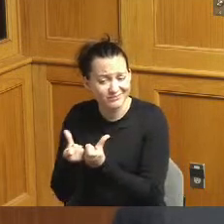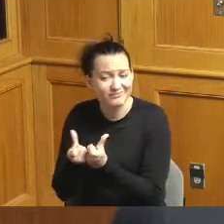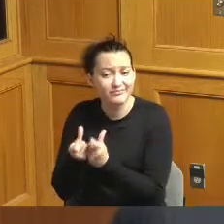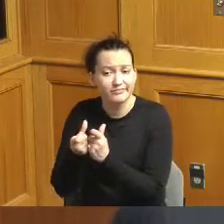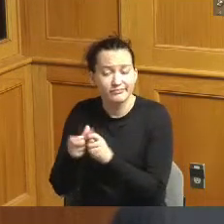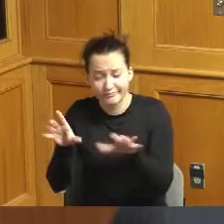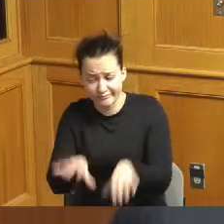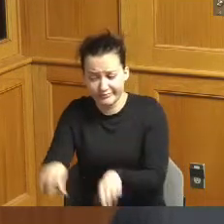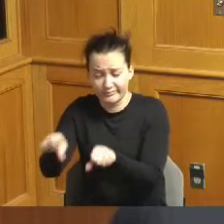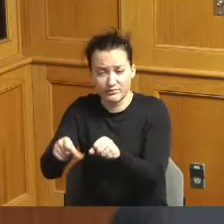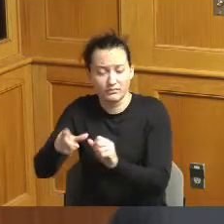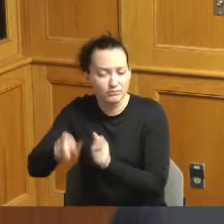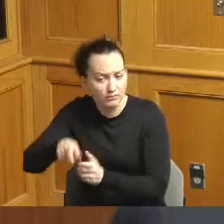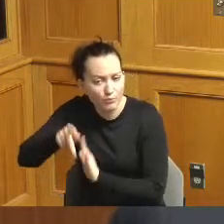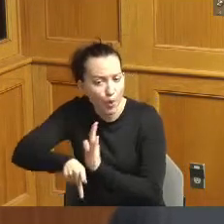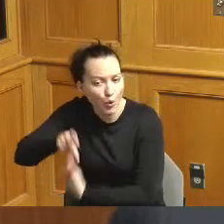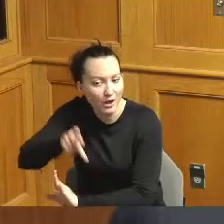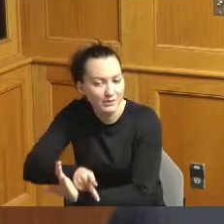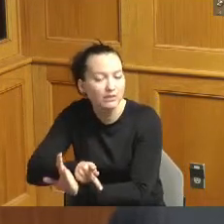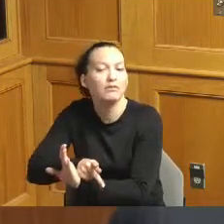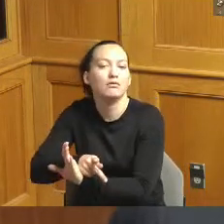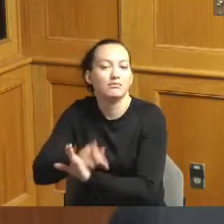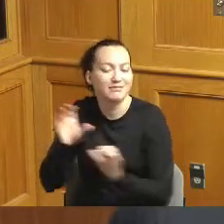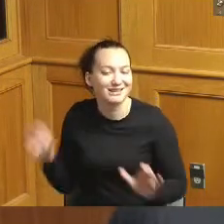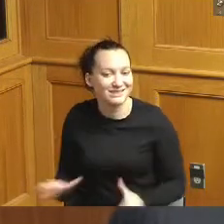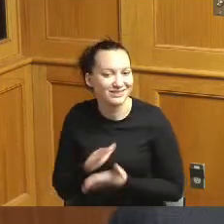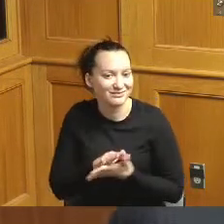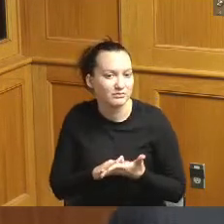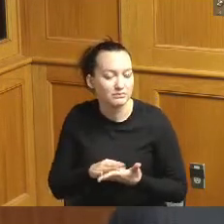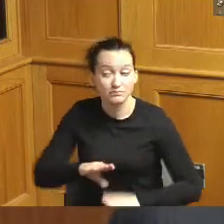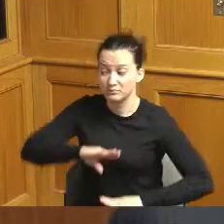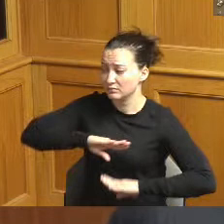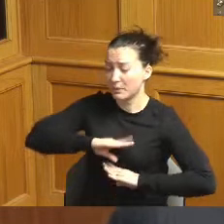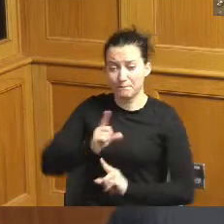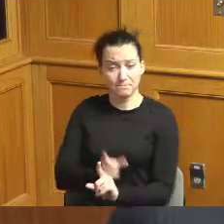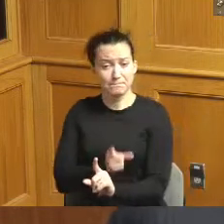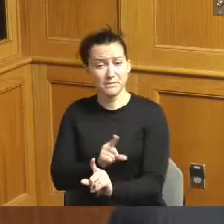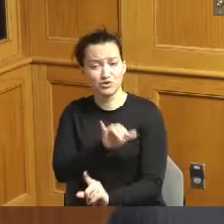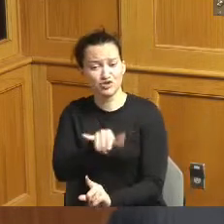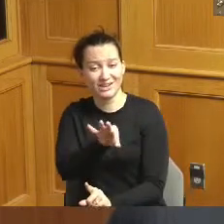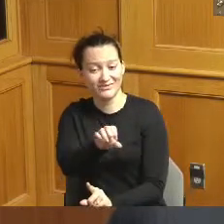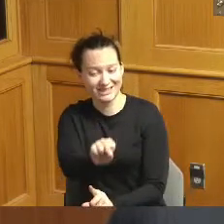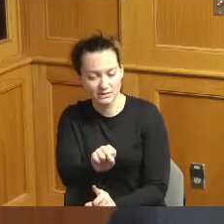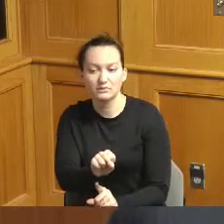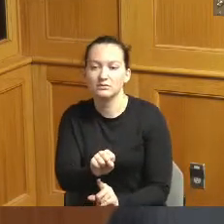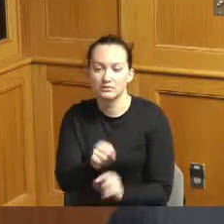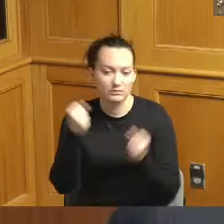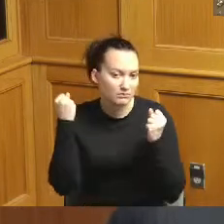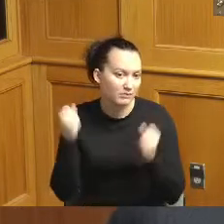certain programs or activities that fulfill the mission of JFS a lot of these in the in the courts